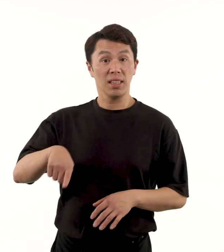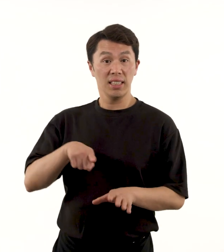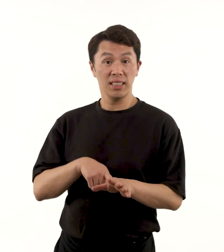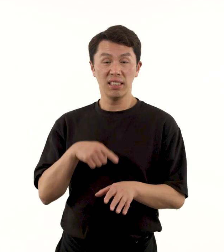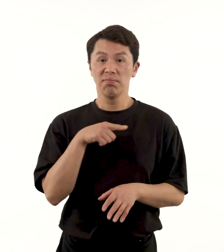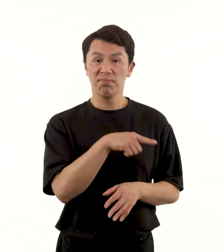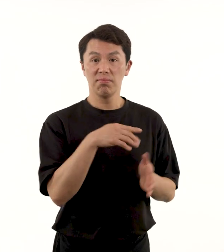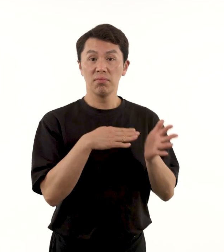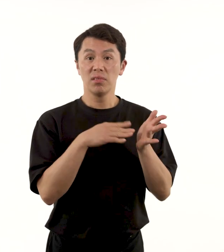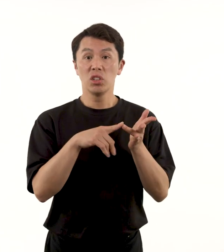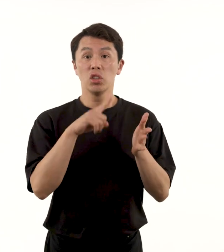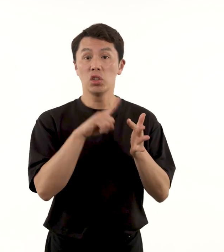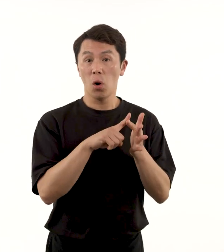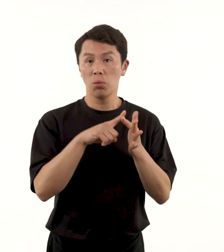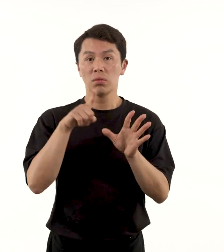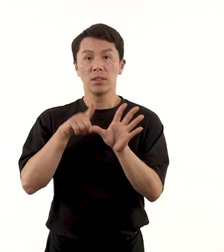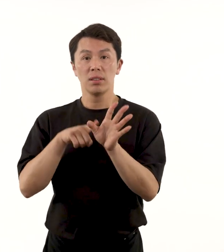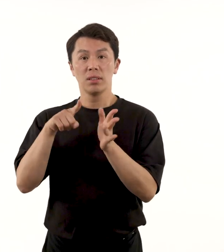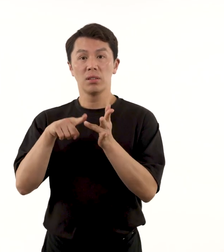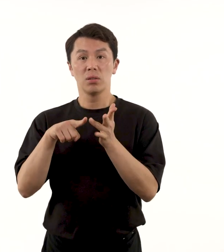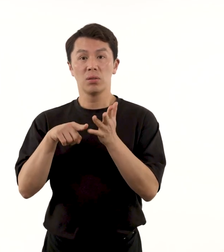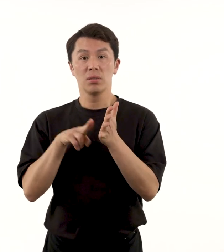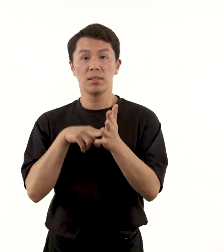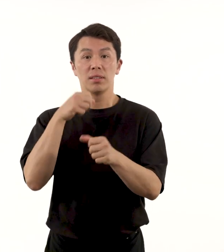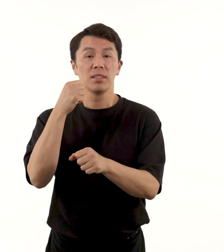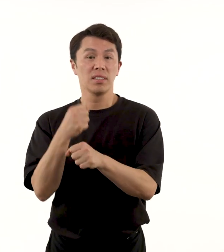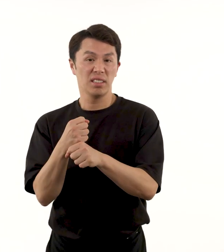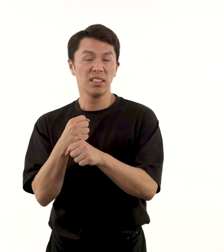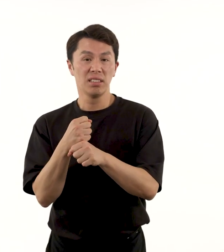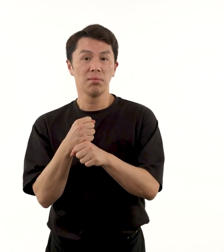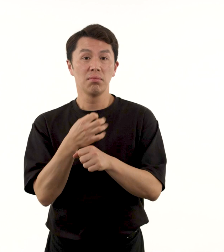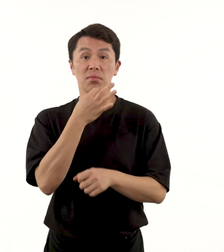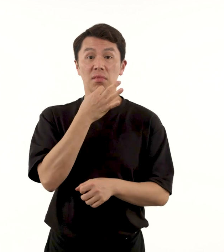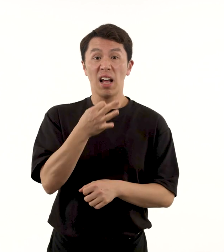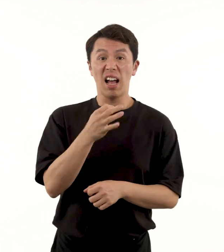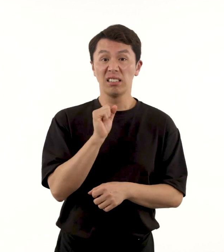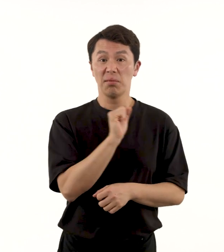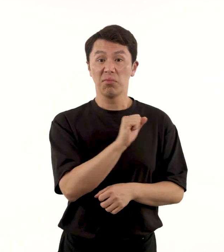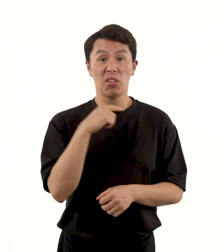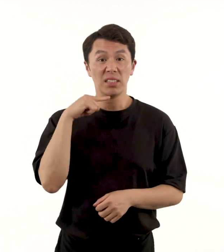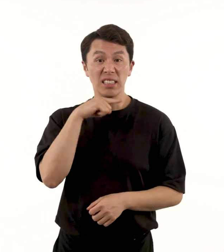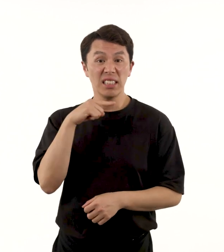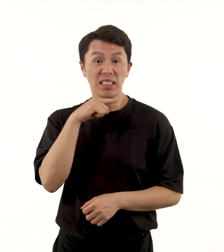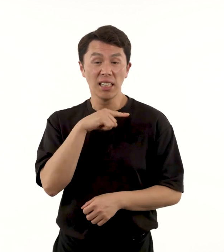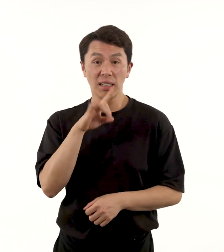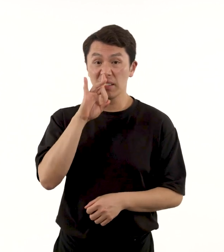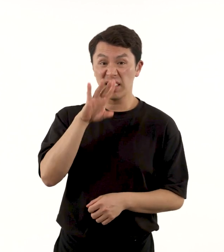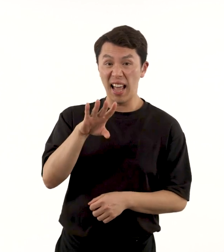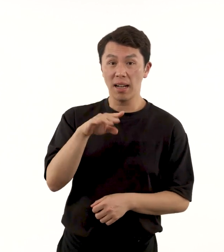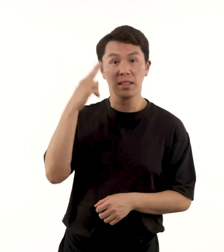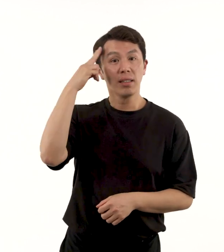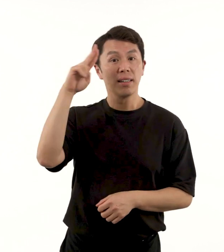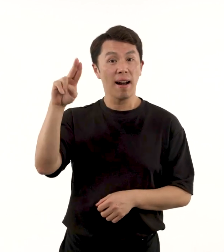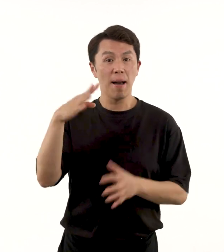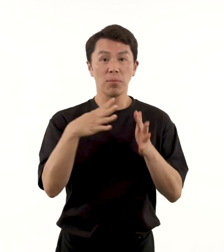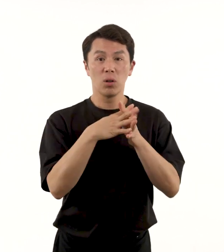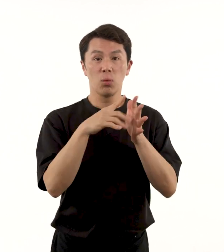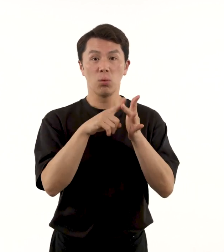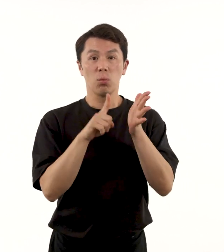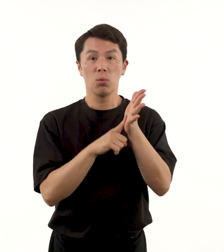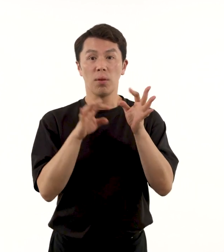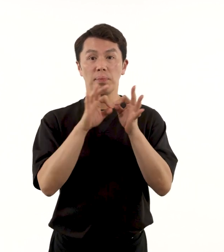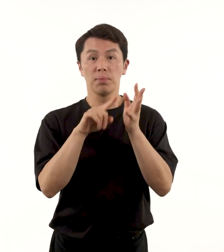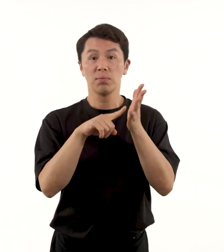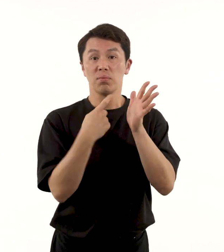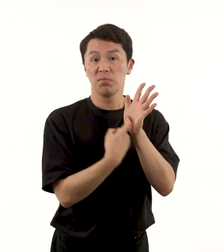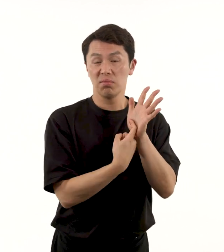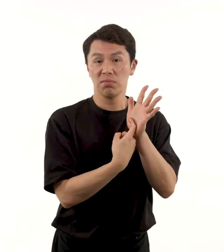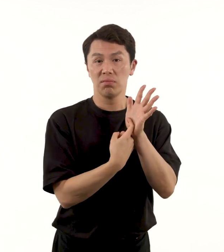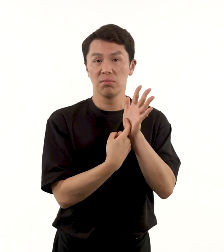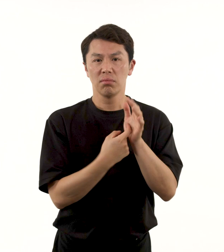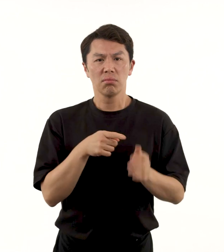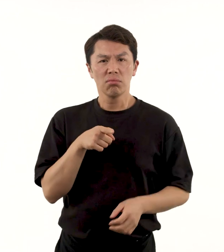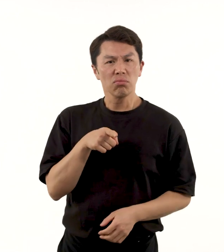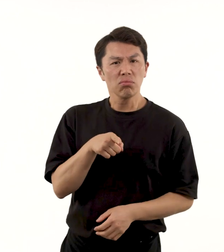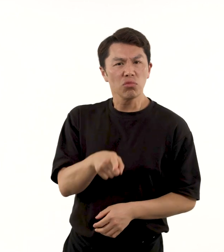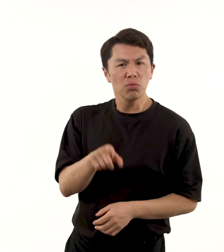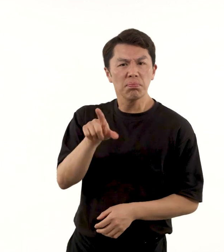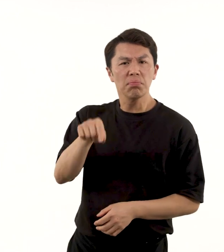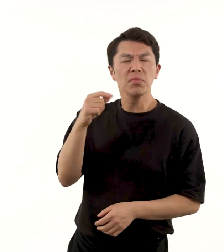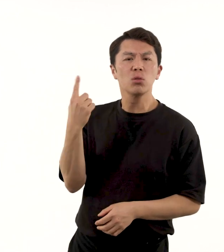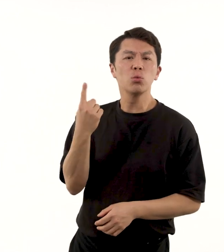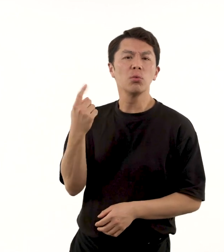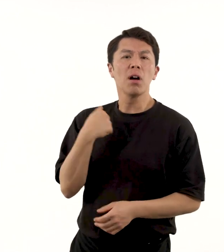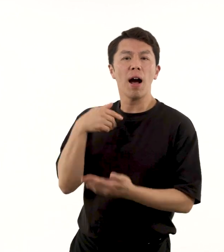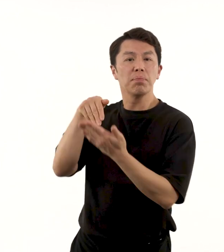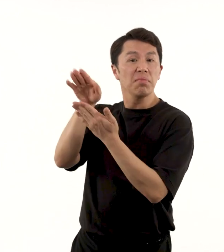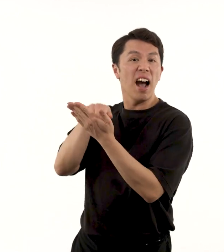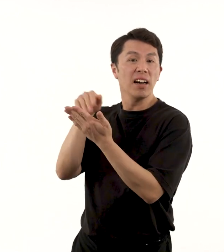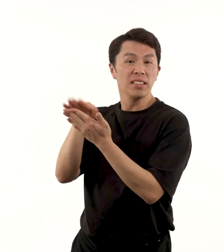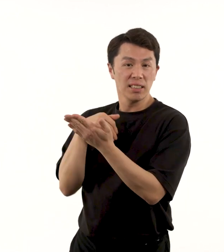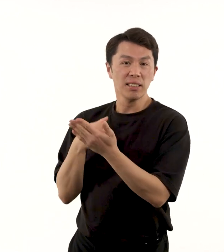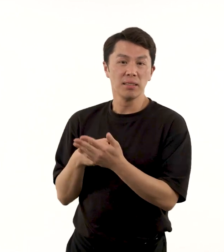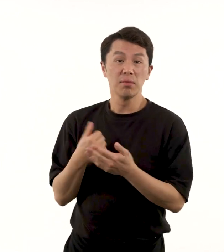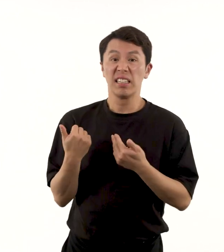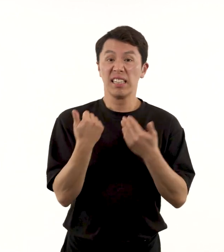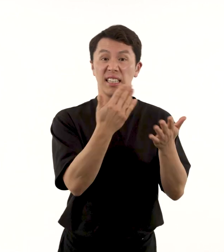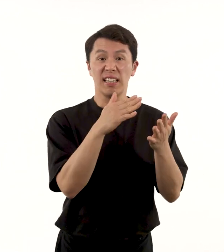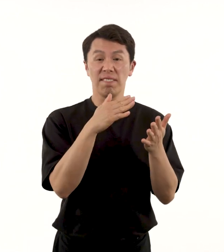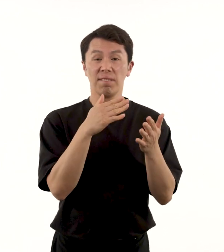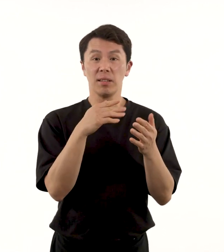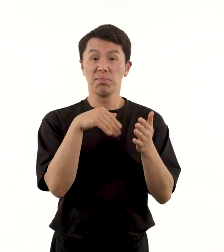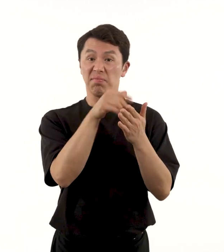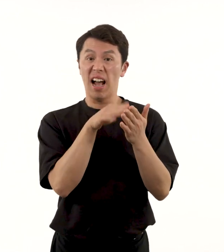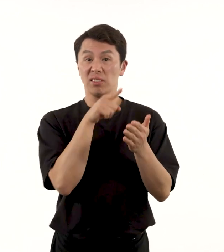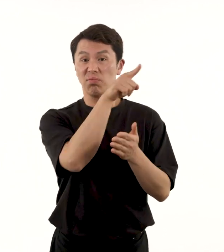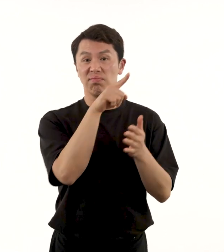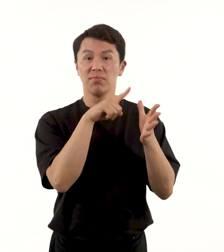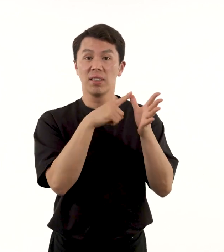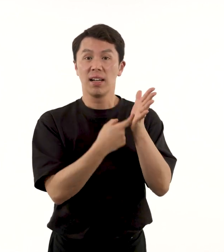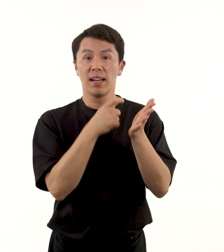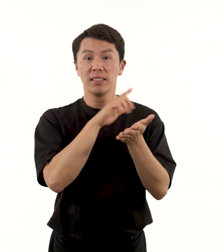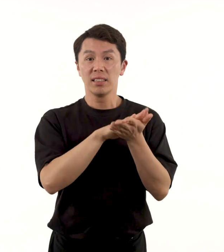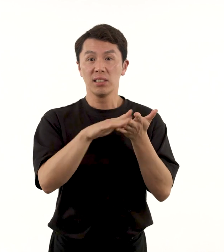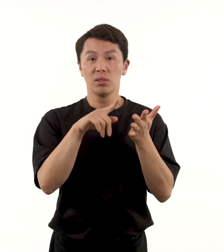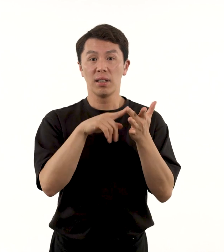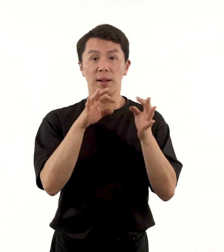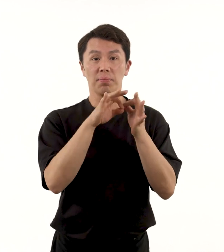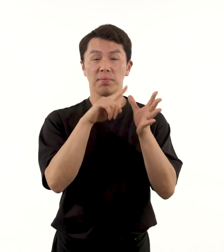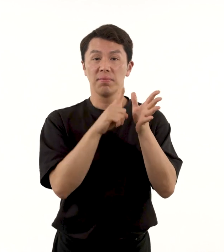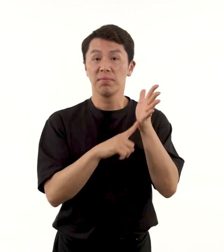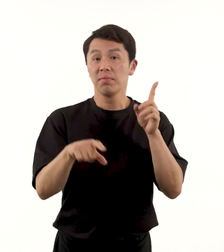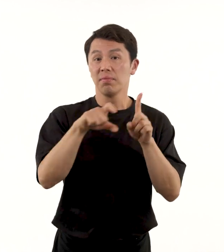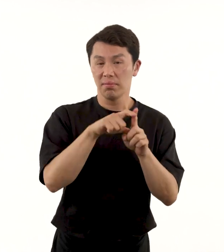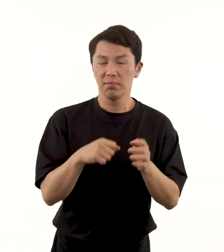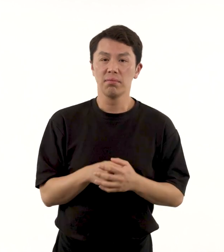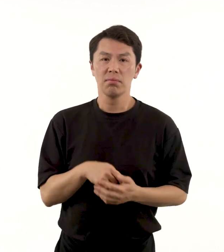This year, Zoe Young asked her 10-year-old son Wilbur to choose the subject of her Archibald entry.